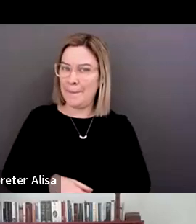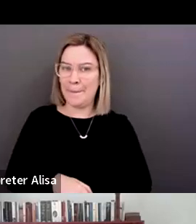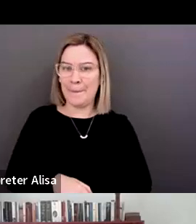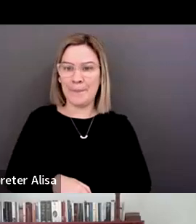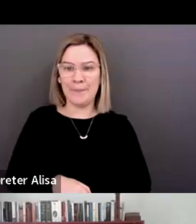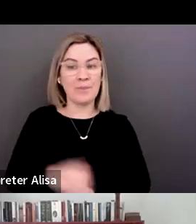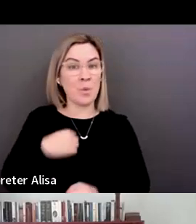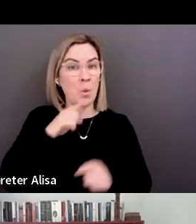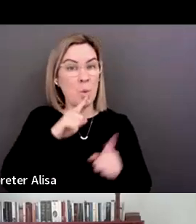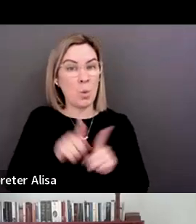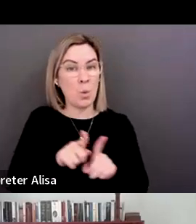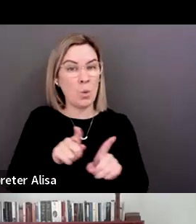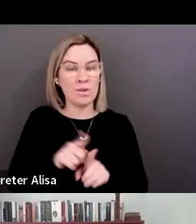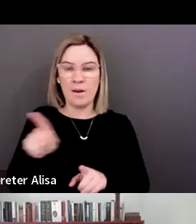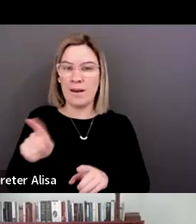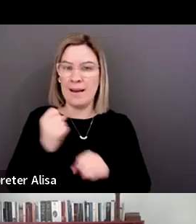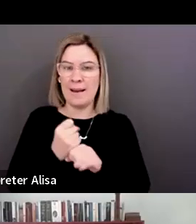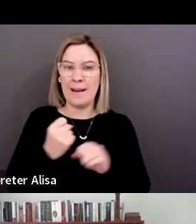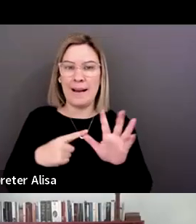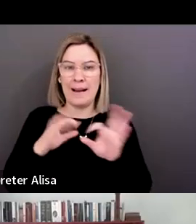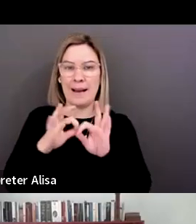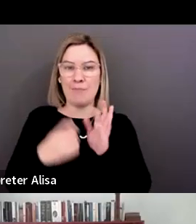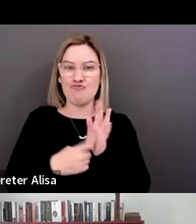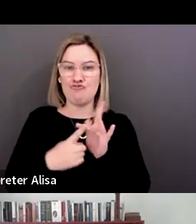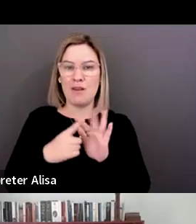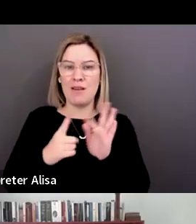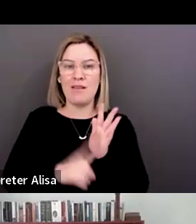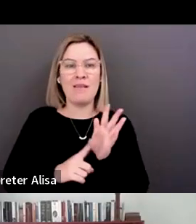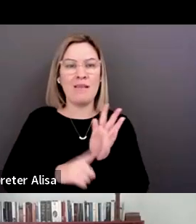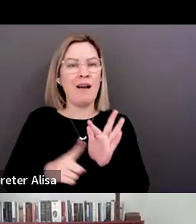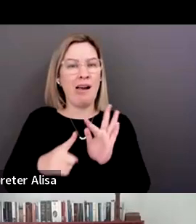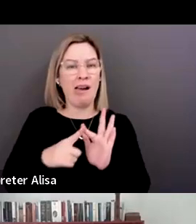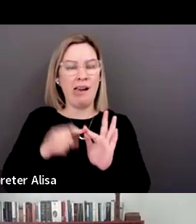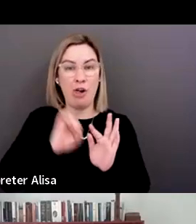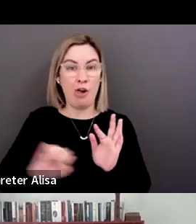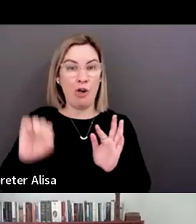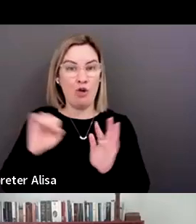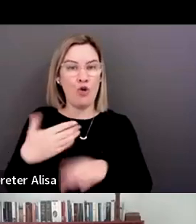particularly independent artists who were grappling with and still are